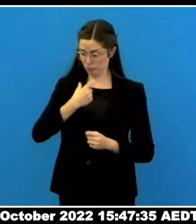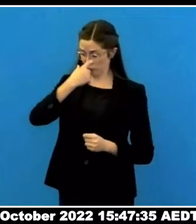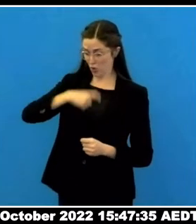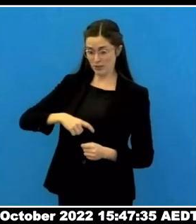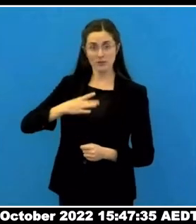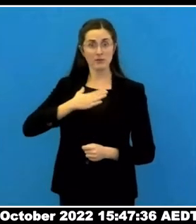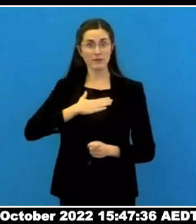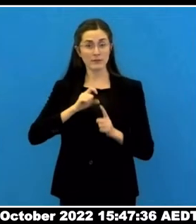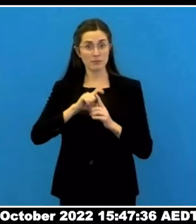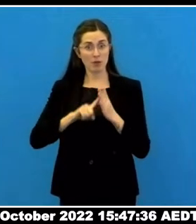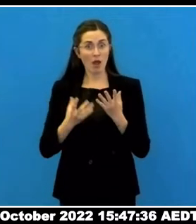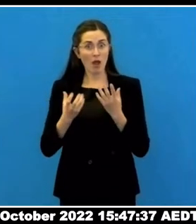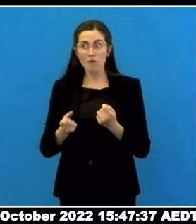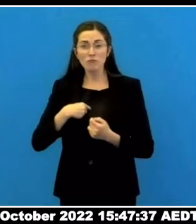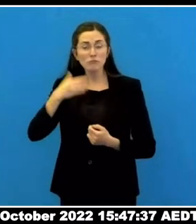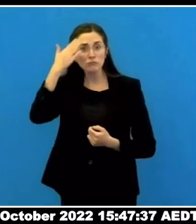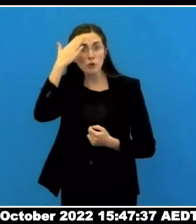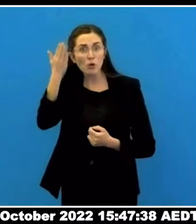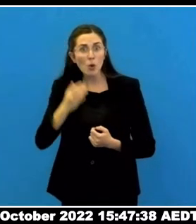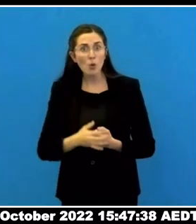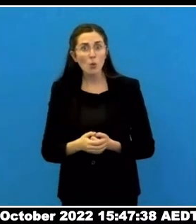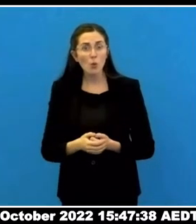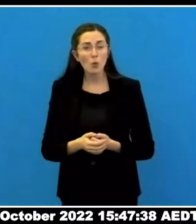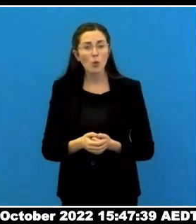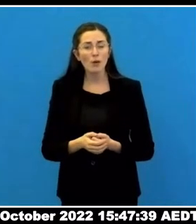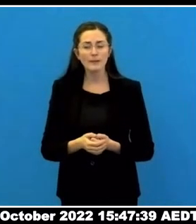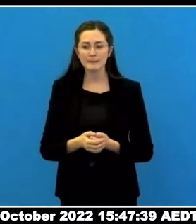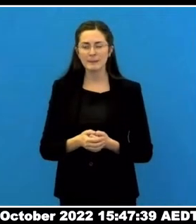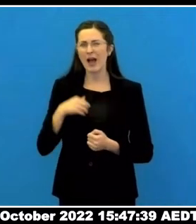Like, I know a lady.